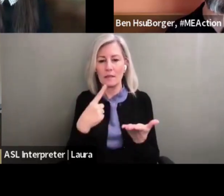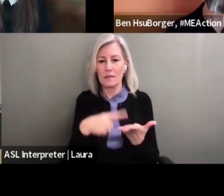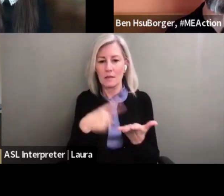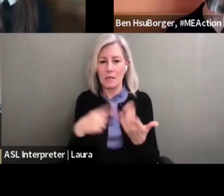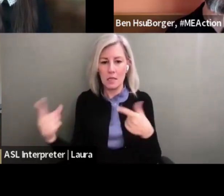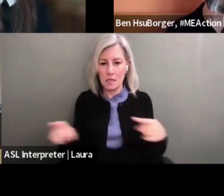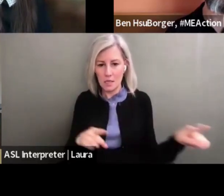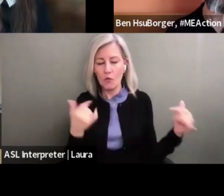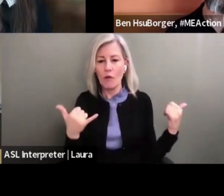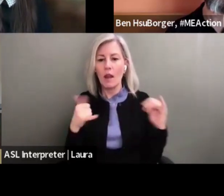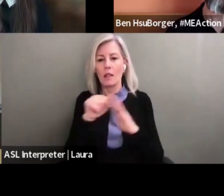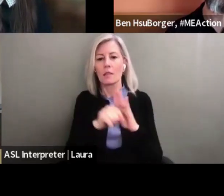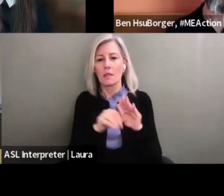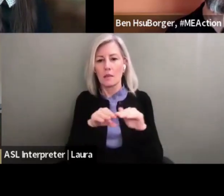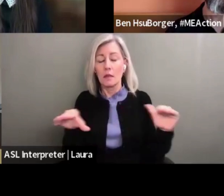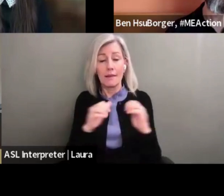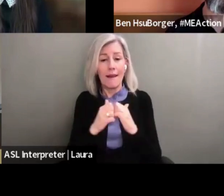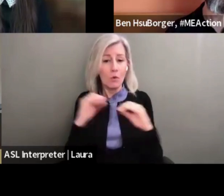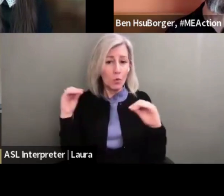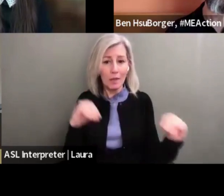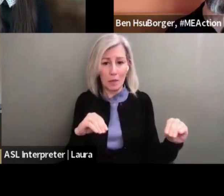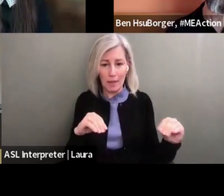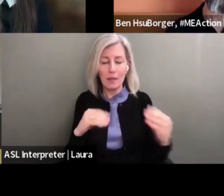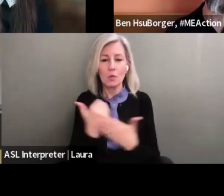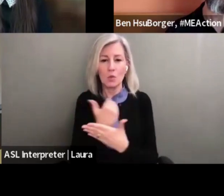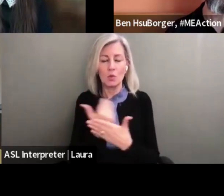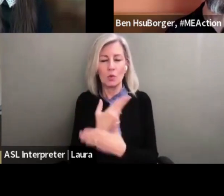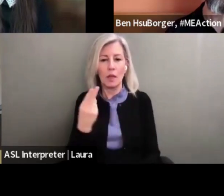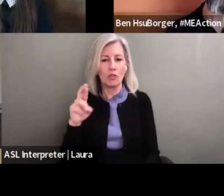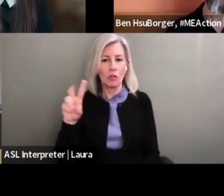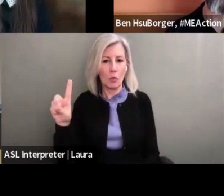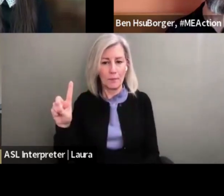who have been appointed by their governors. They sit in a very privileged position